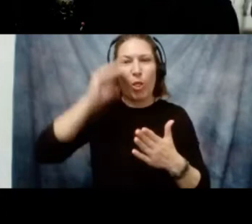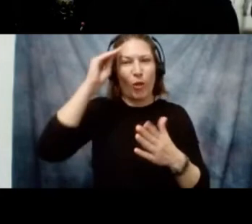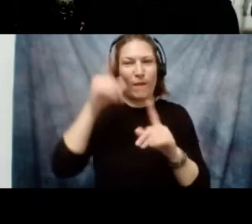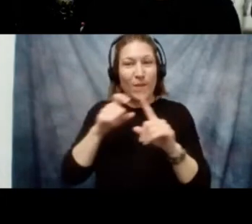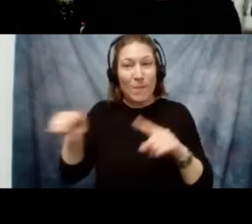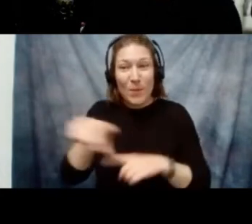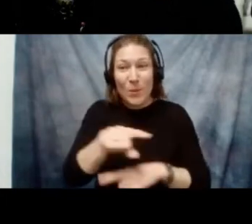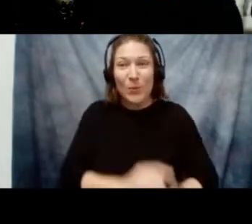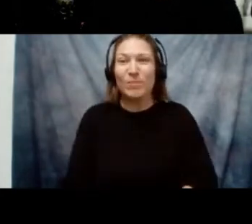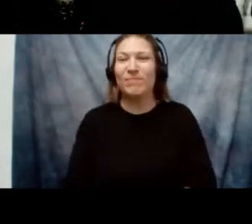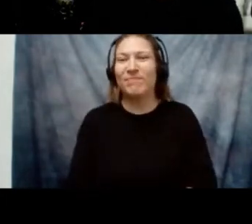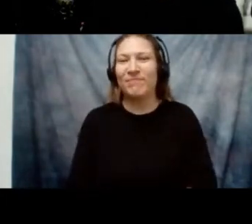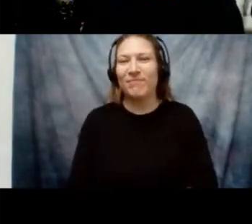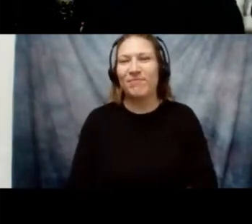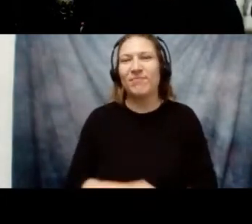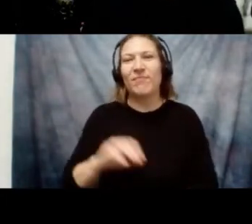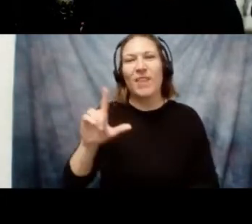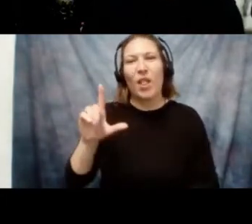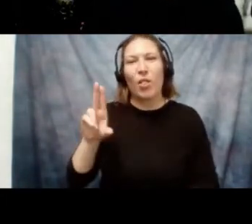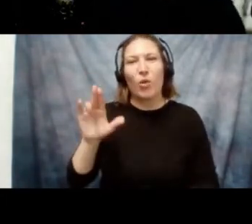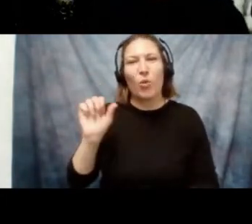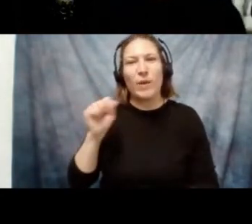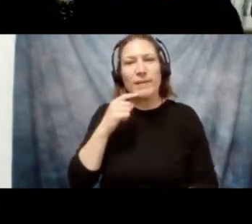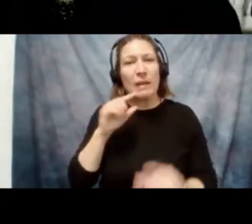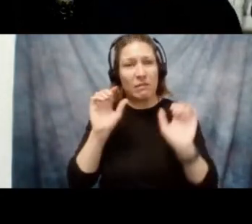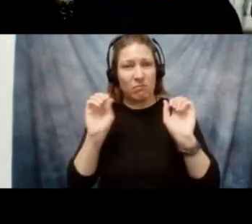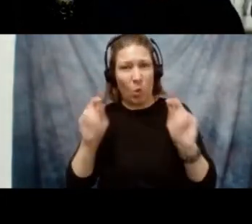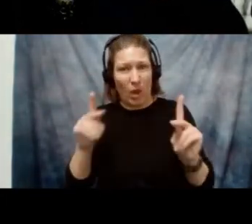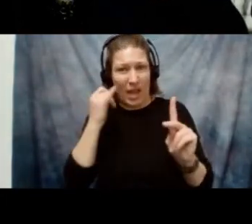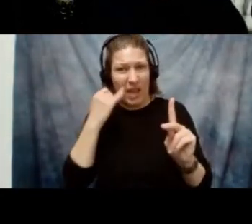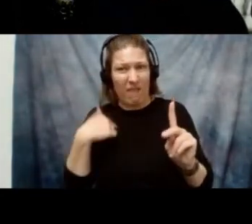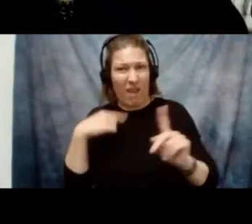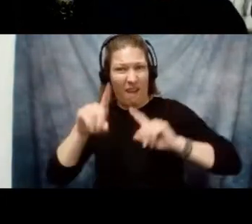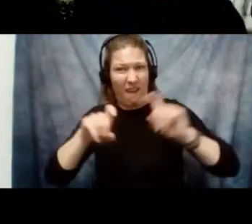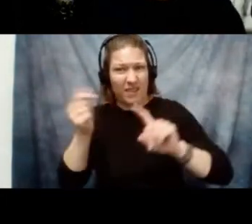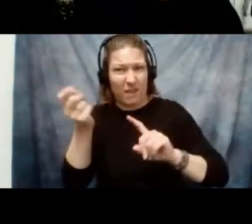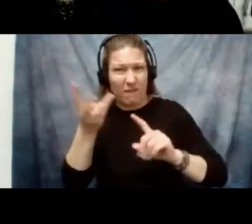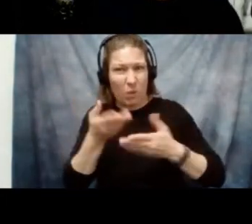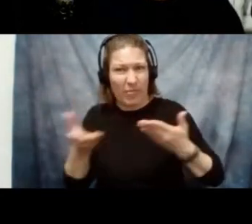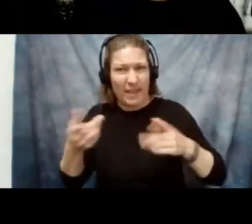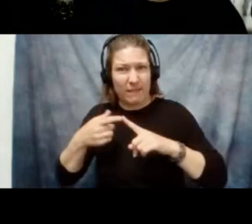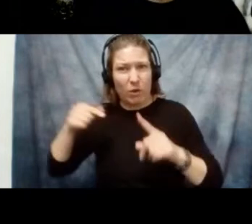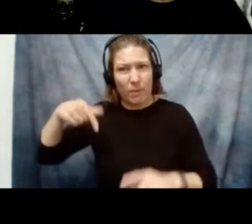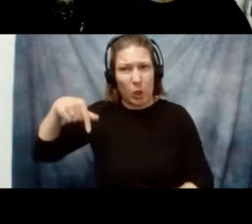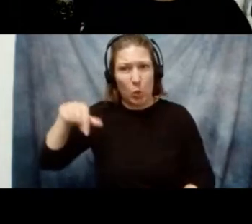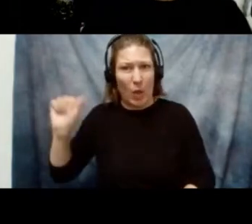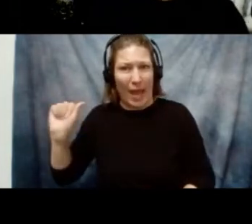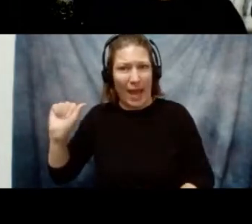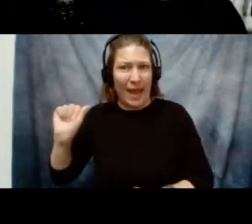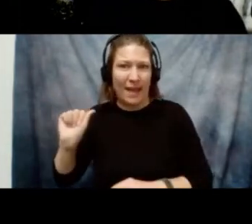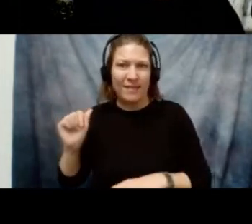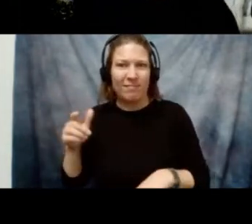sure absolutely all right cool so kate whitaker is asking what is your perspective on vpats